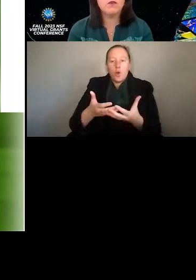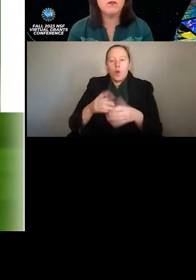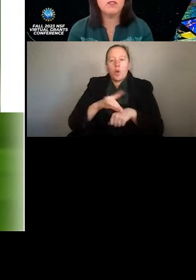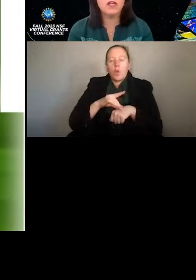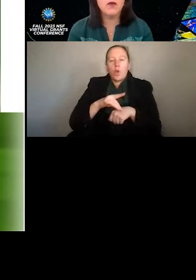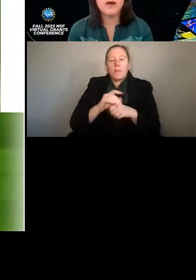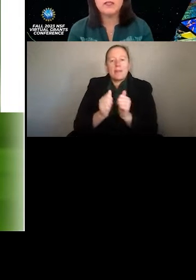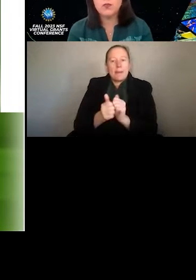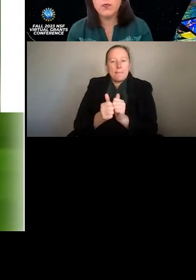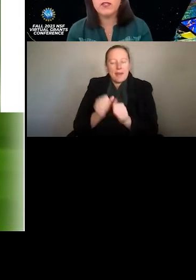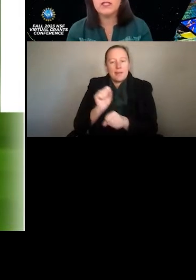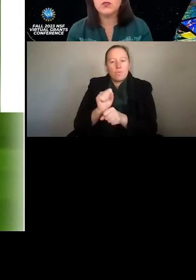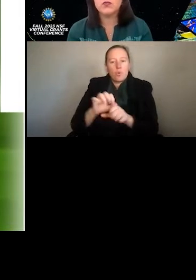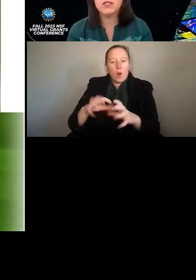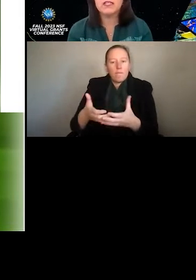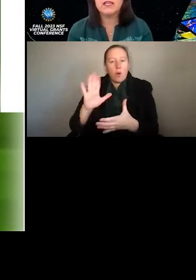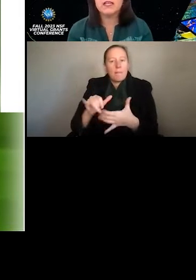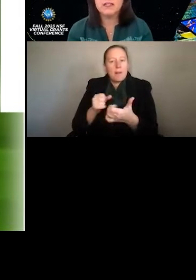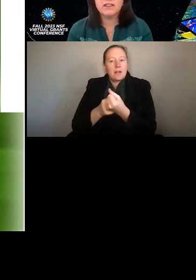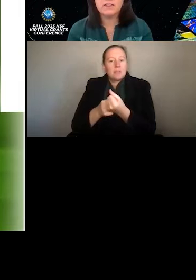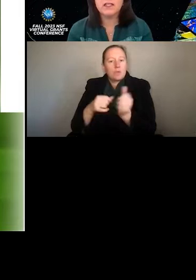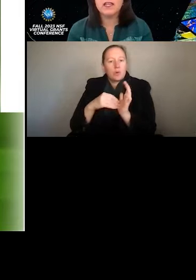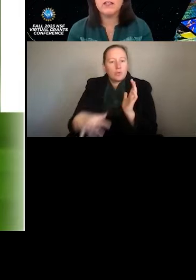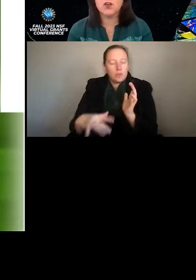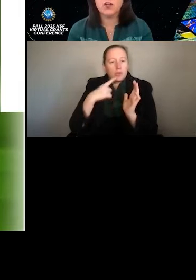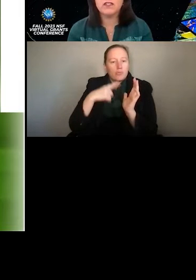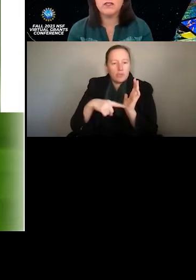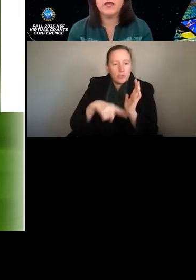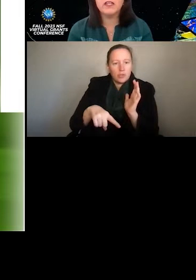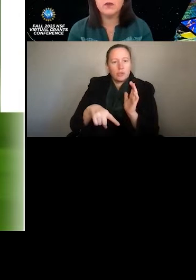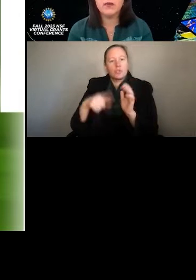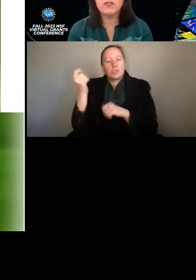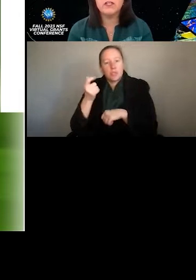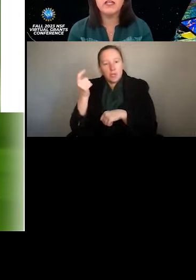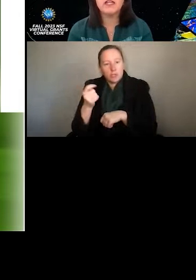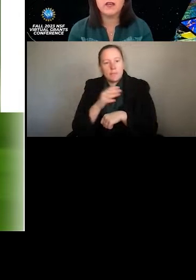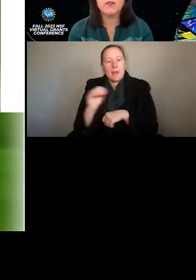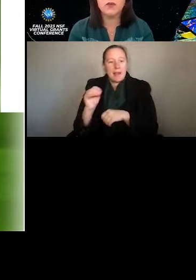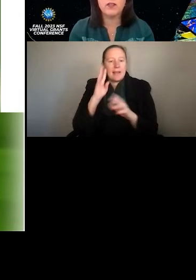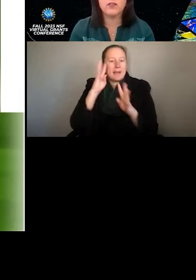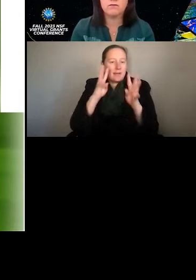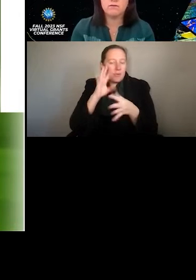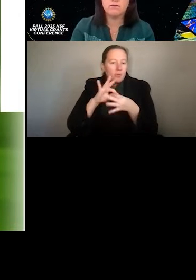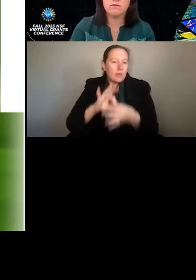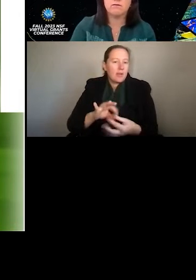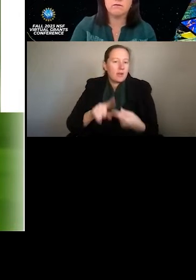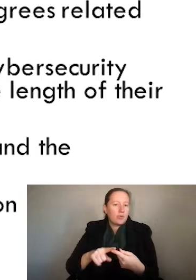workforce by supporting students research, scholarship, and innovation in graduate education.